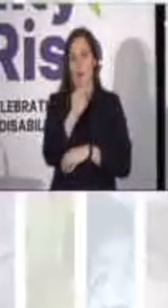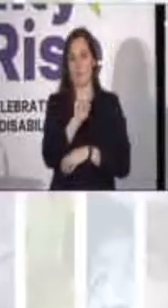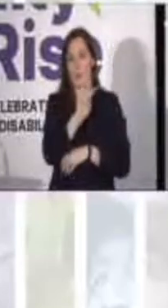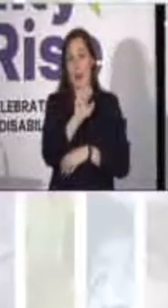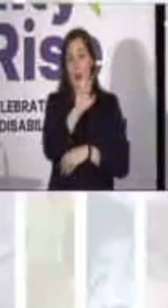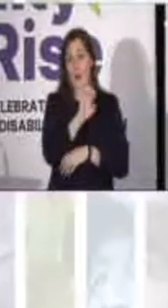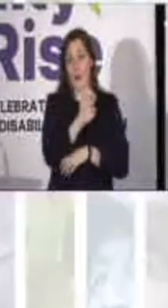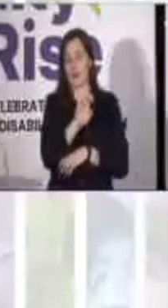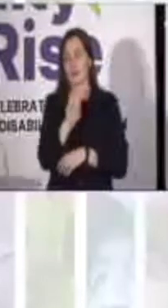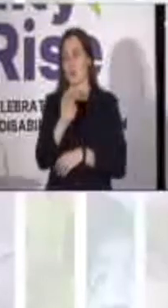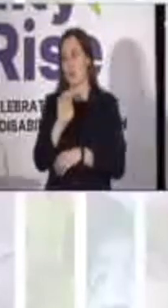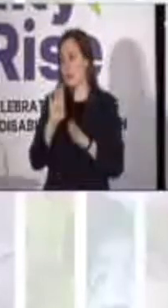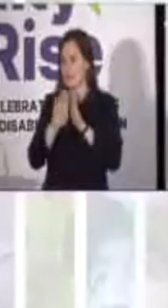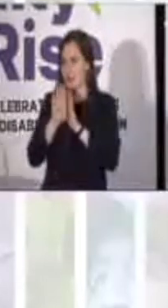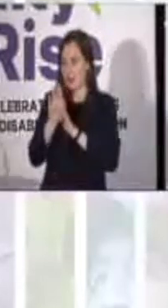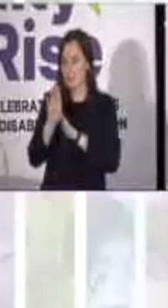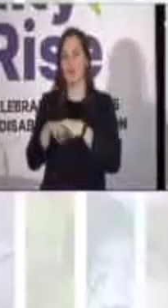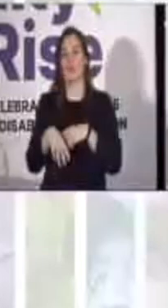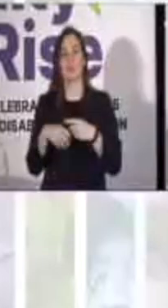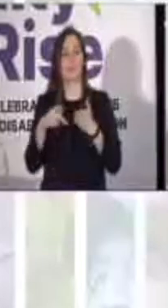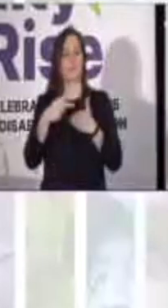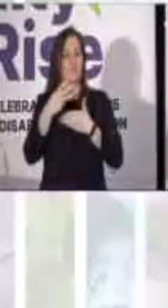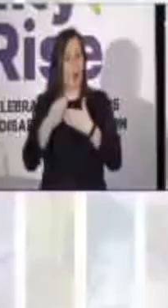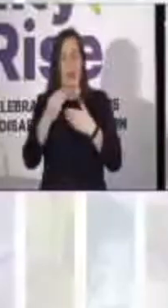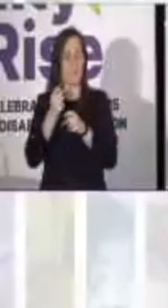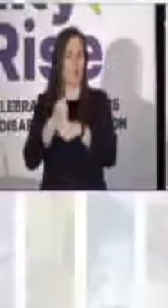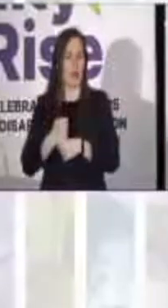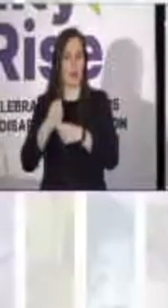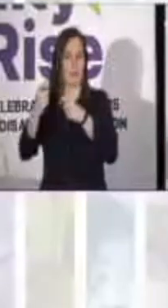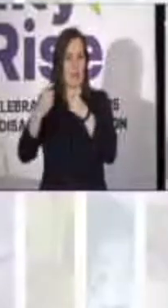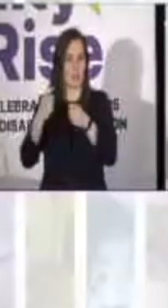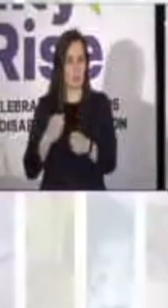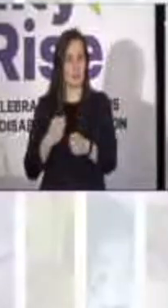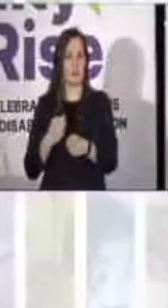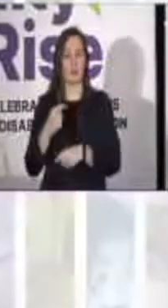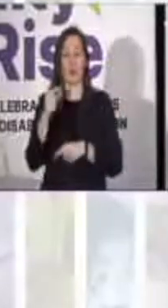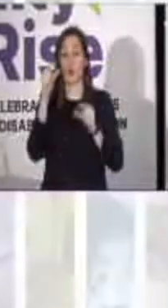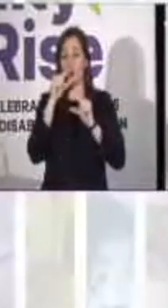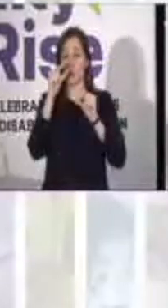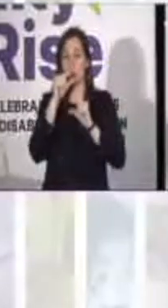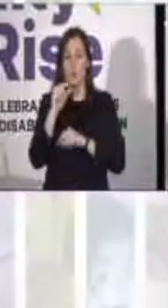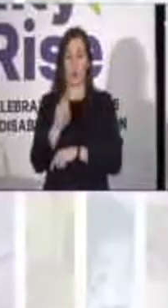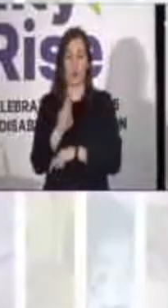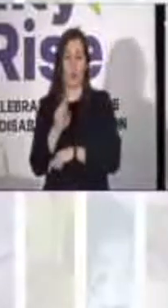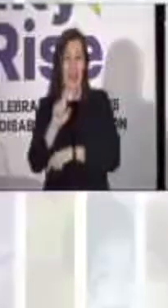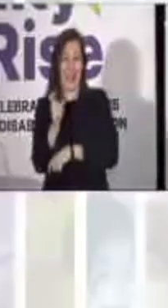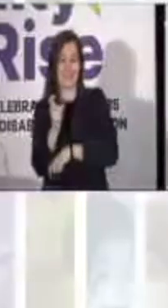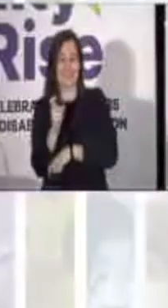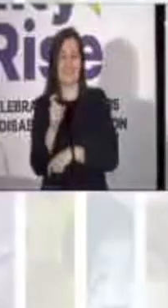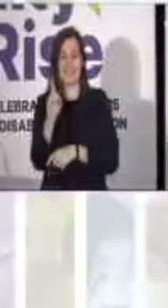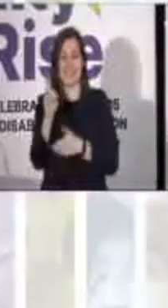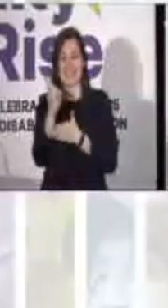SOFTWARE PRODUCT MANAGEMENT SPECIALIZATION AND GOOGLE UX DESIGN. YAY!